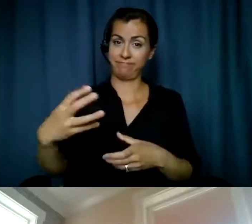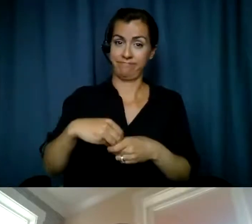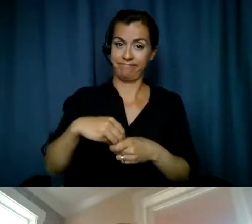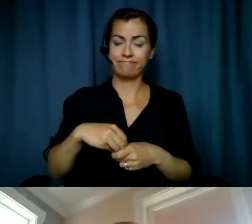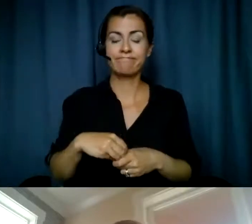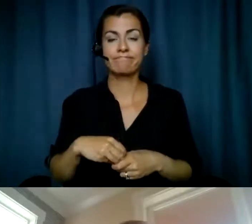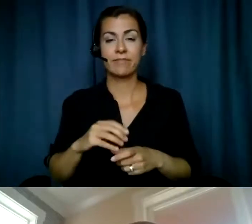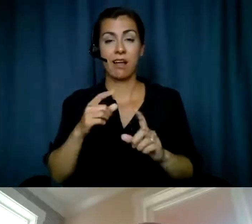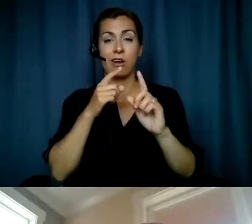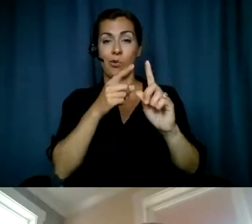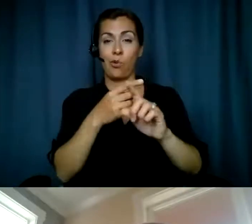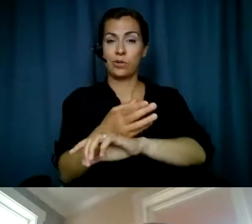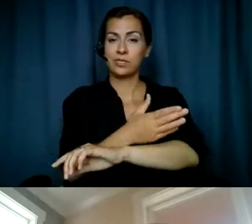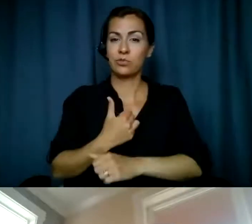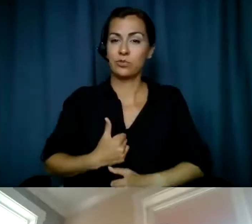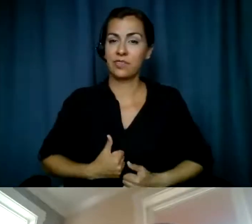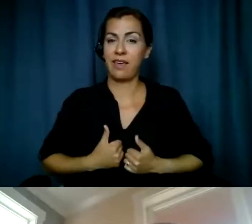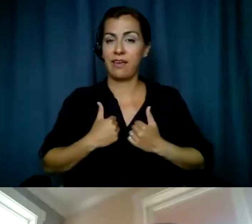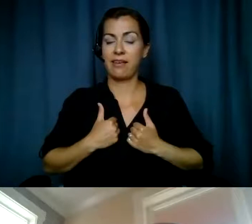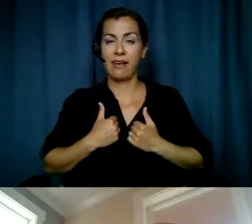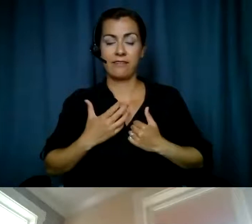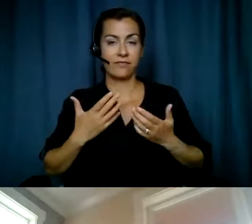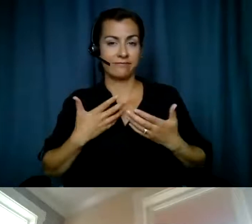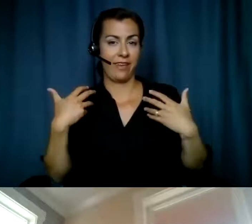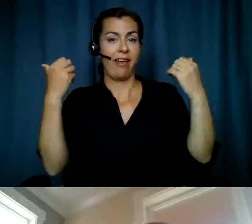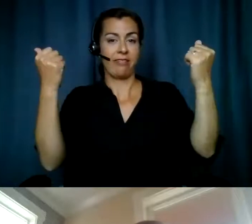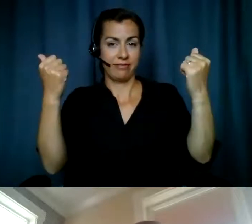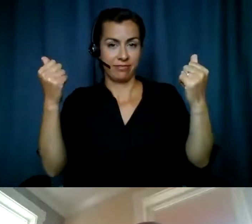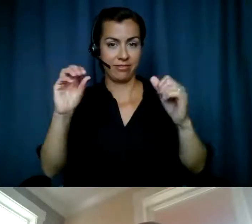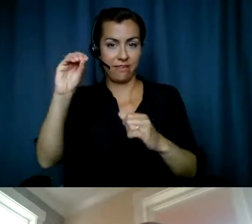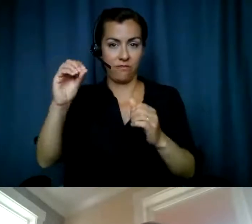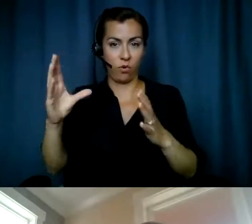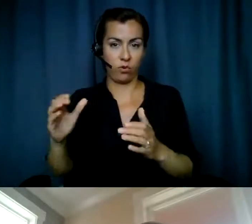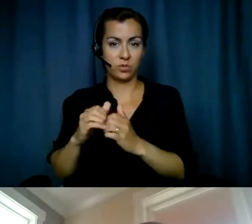We also work to provide lay language and accessible disability research and